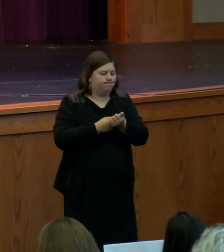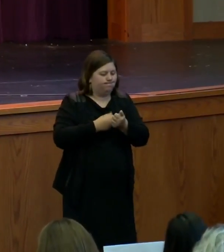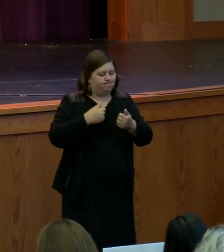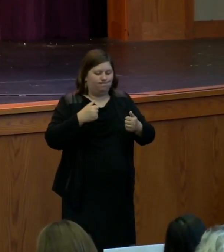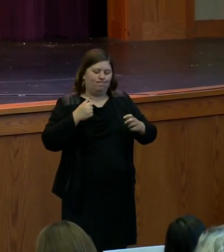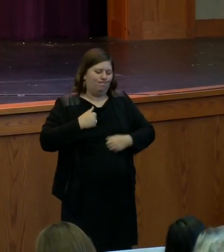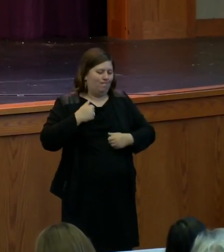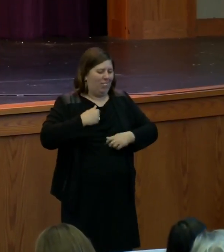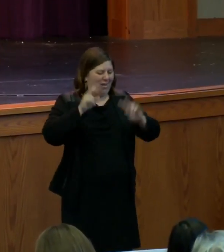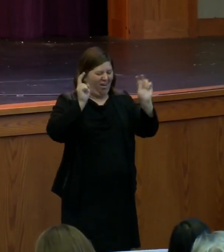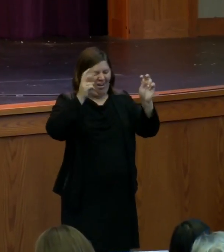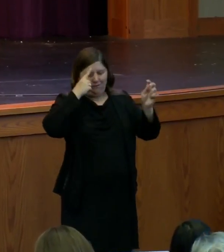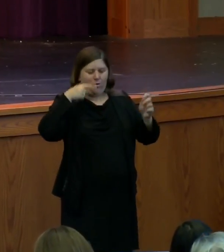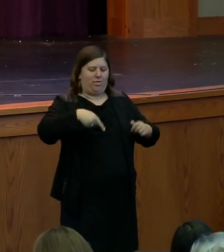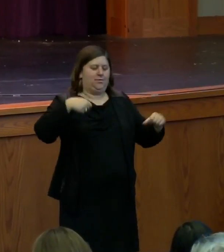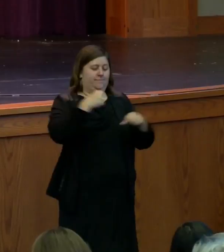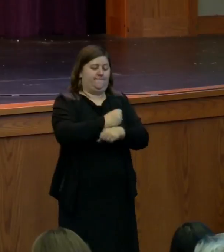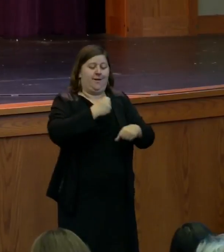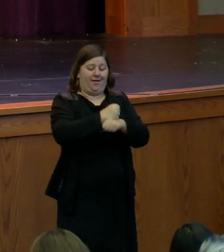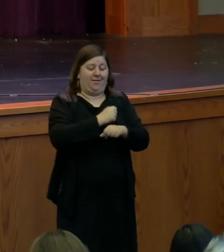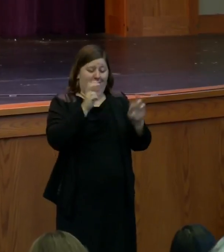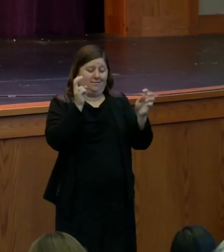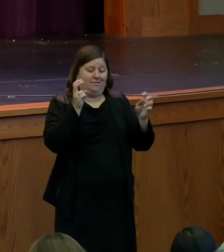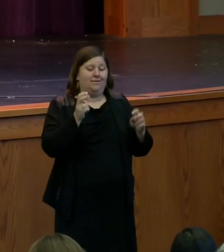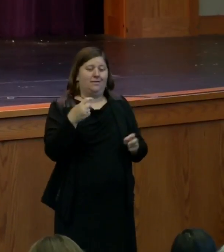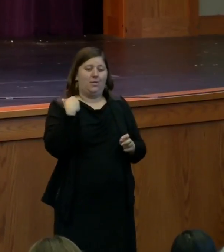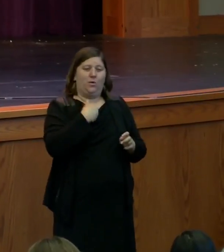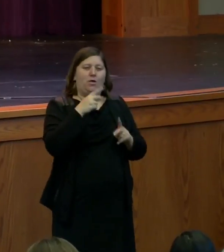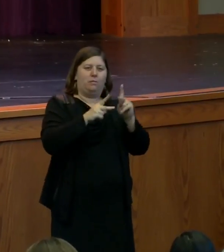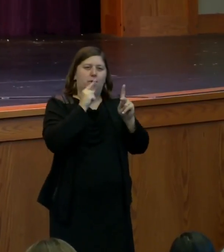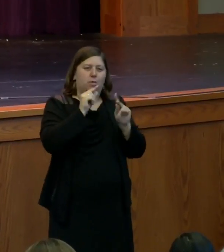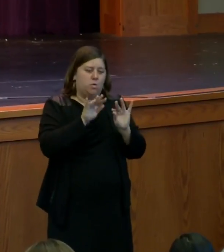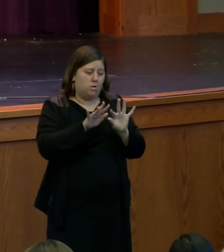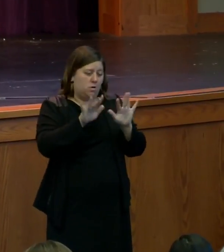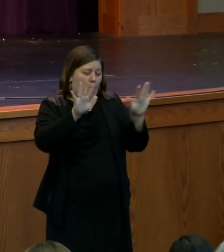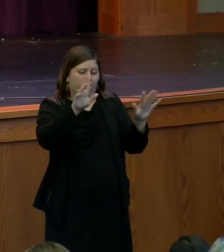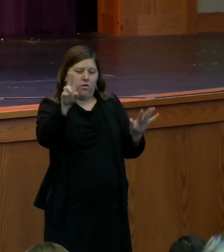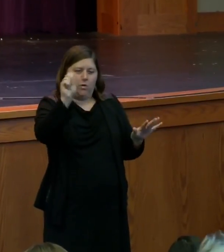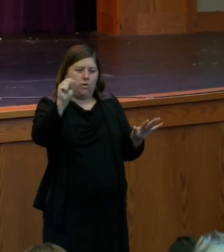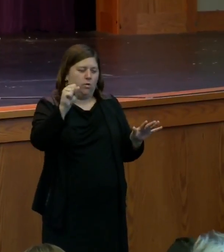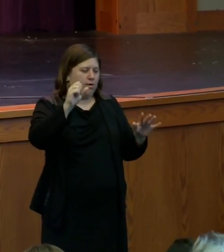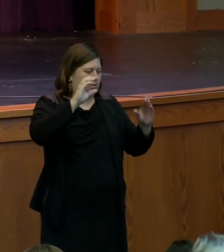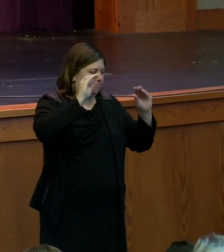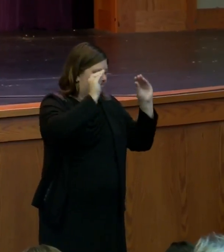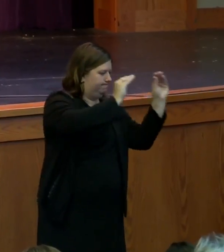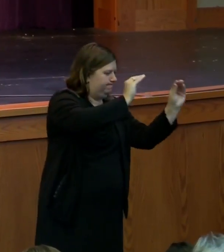WE ARE THE PEOPLE WHO ARE GOING TO GO AROUND THE COUNTRY WE'RE THE PEOPLE WHO ARE GOING TO EDUCATE OUR OWN COMMUNITY